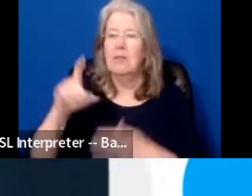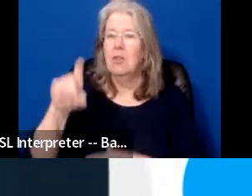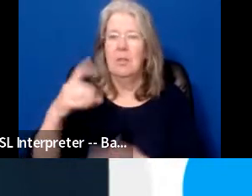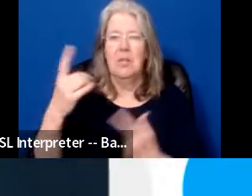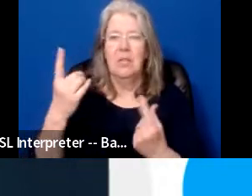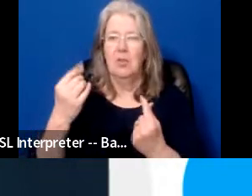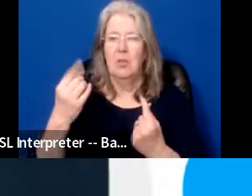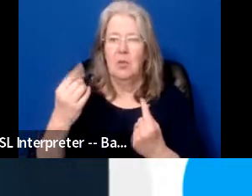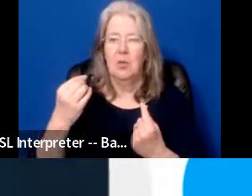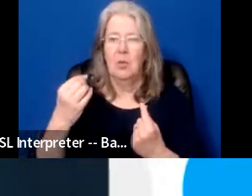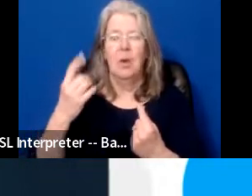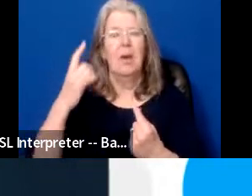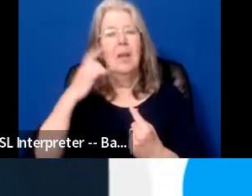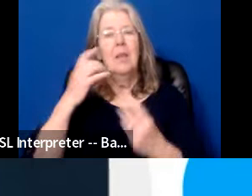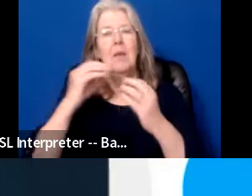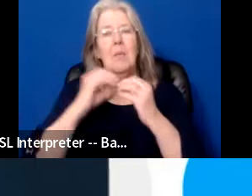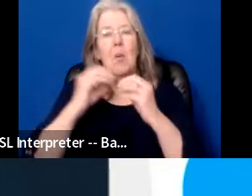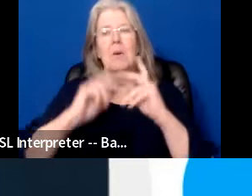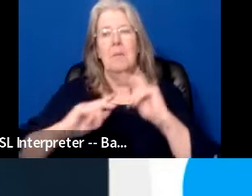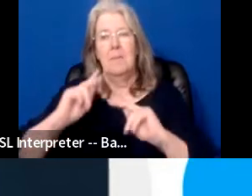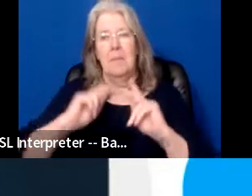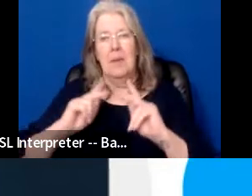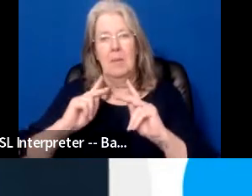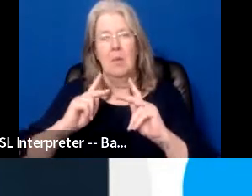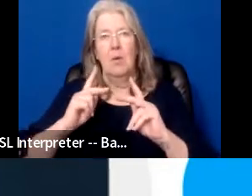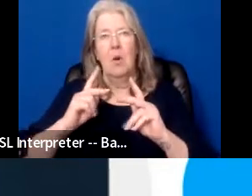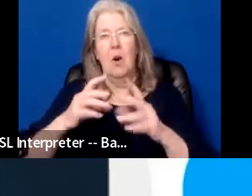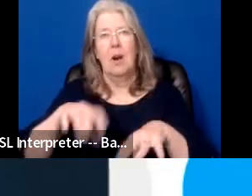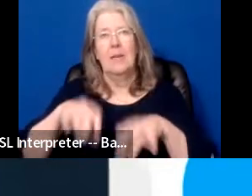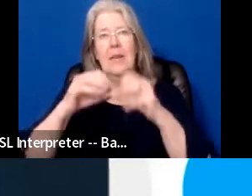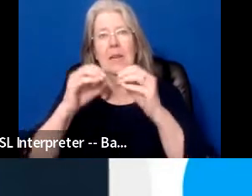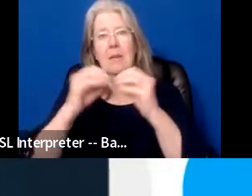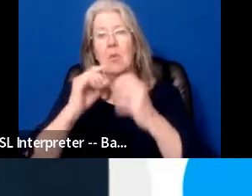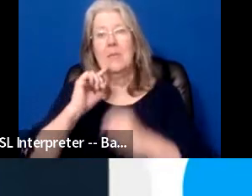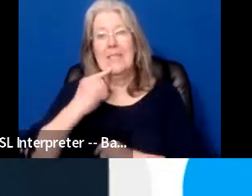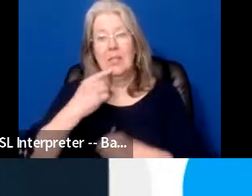I think more people take it more seriously than others.